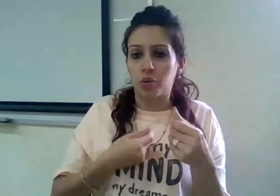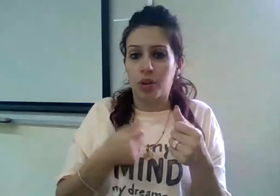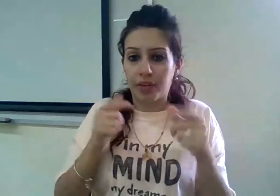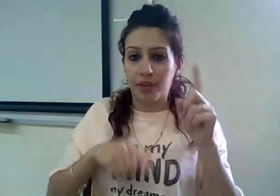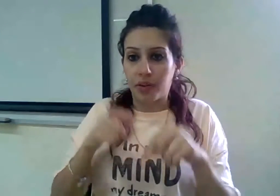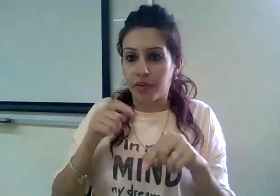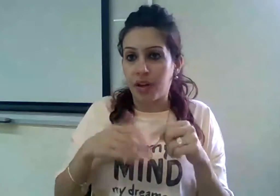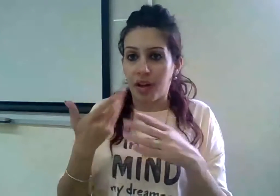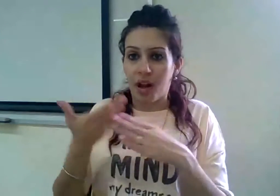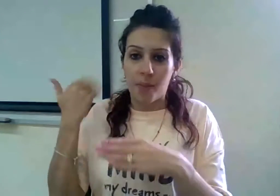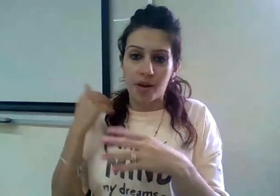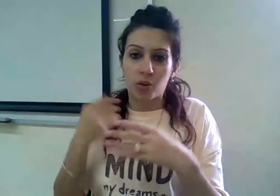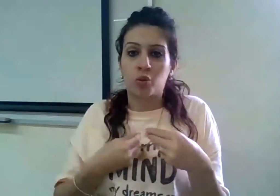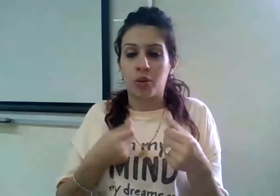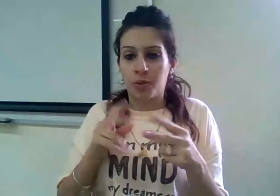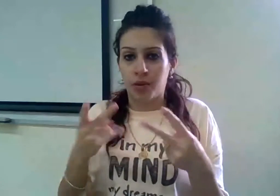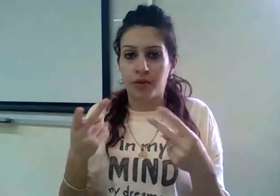So before starting now in our really